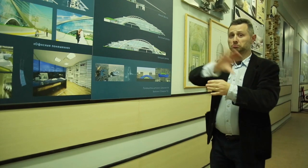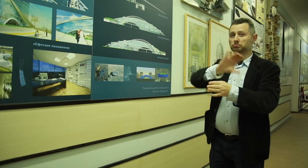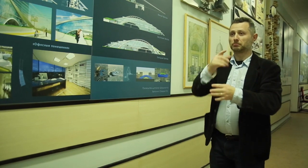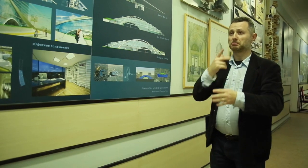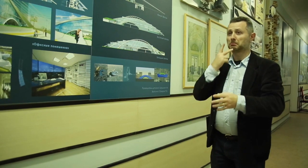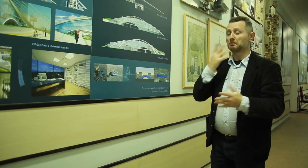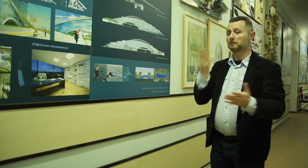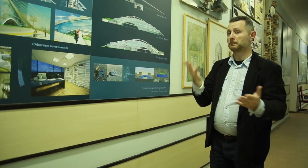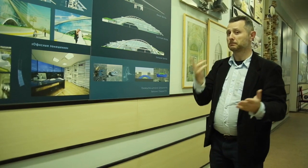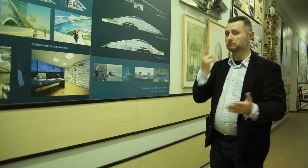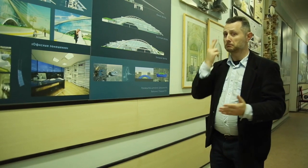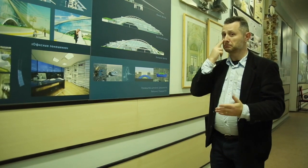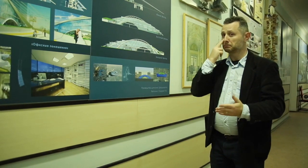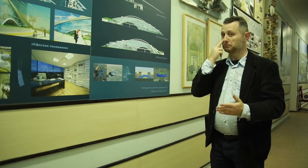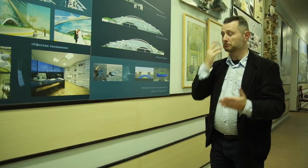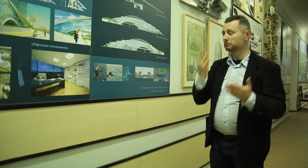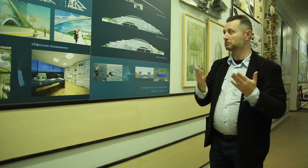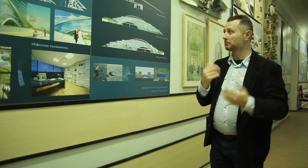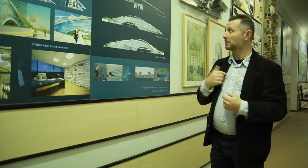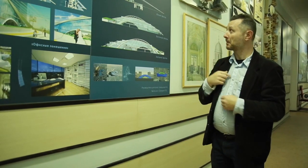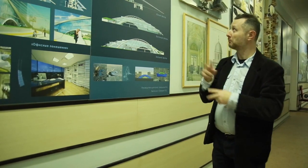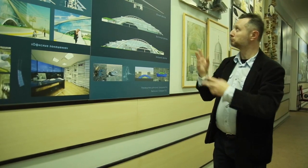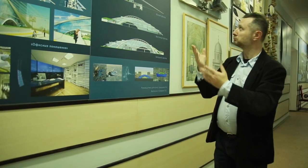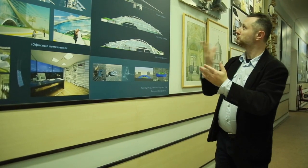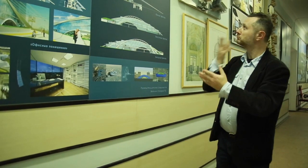Kutuzovsky Avenue. It is one of the most